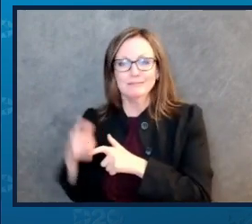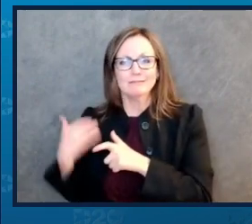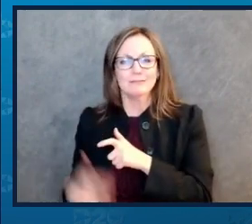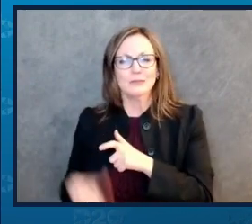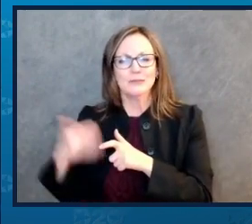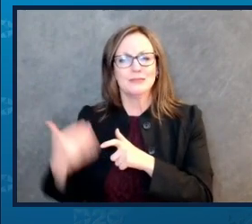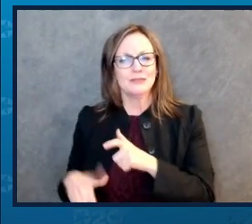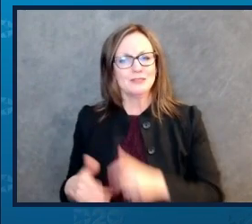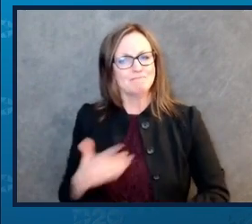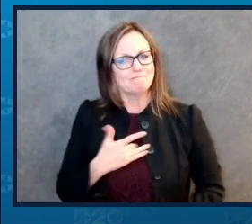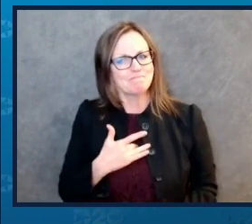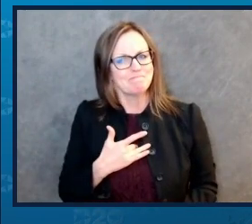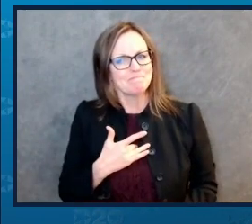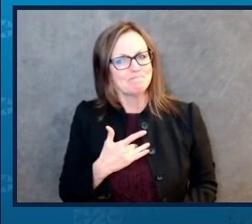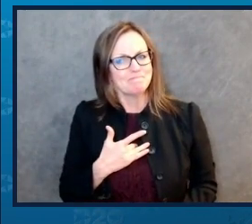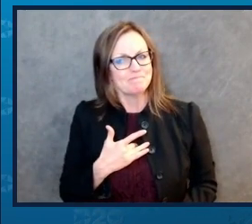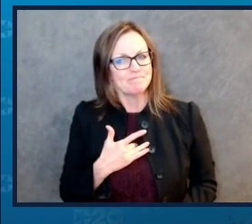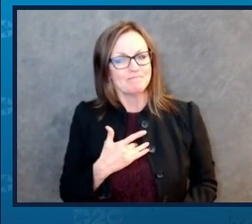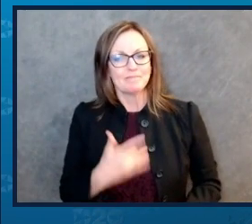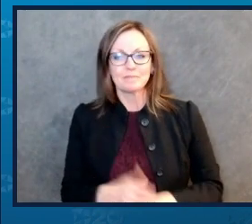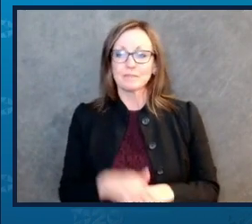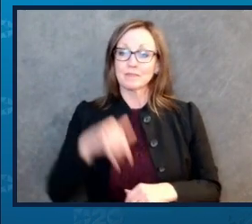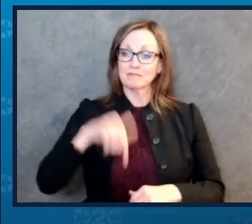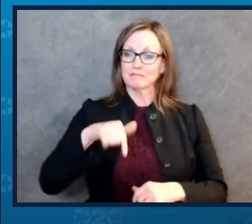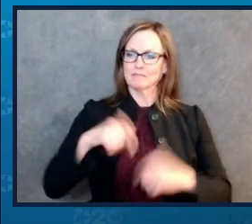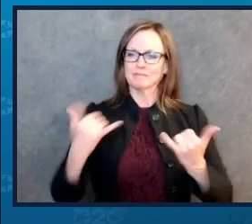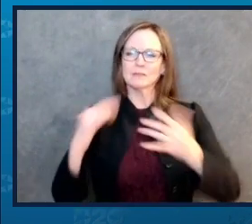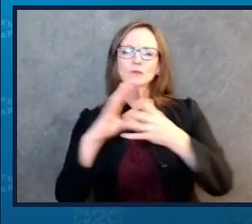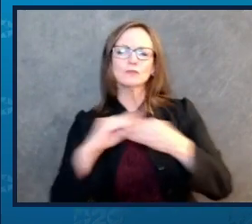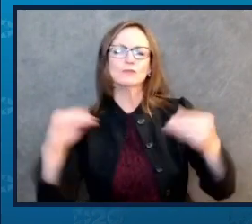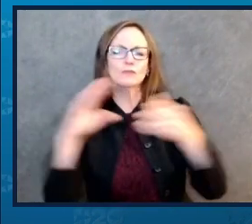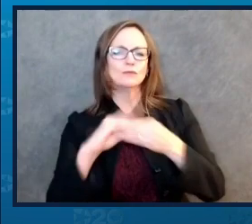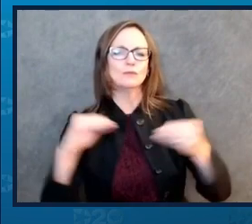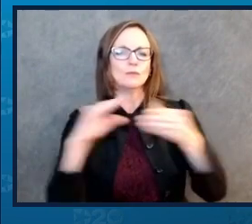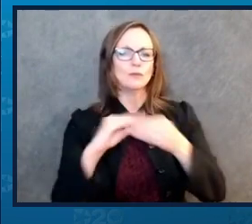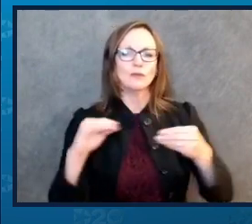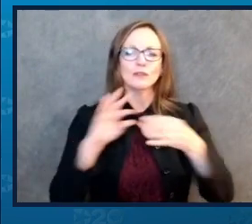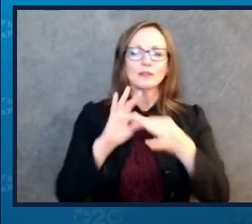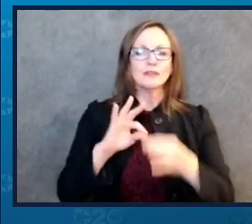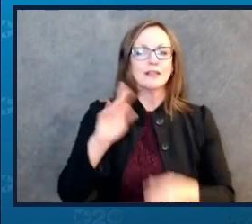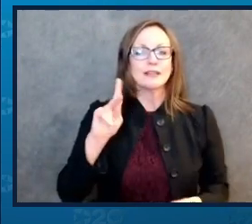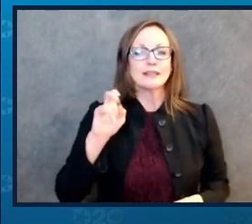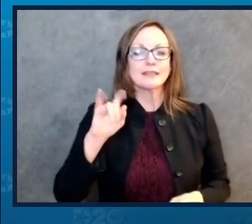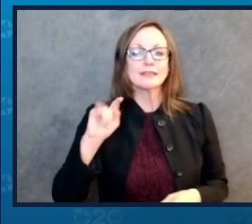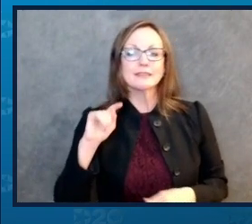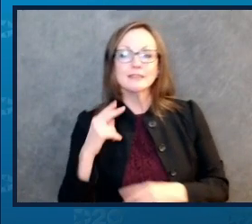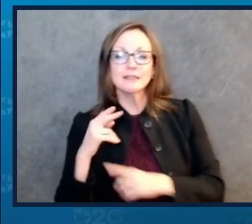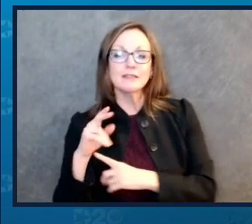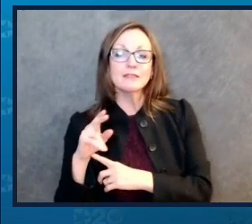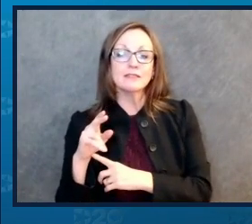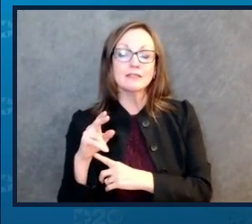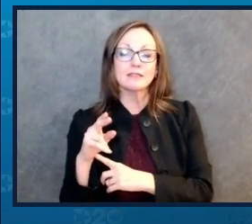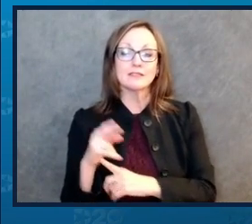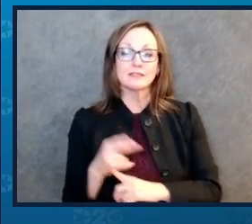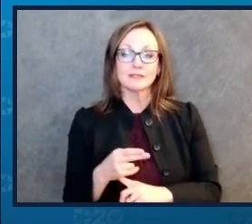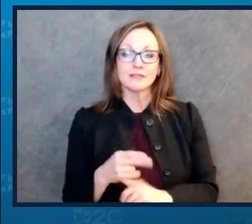THIS IS THE STORY OF KEVIN AND MOLLY JOHNSON, A FAMILY-OWNED BUSINESS IN LAKE